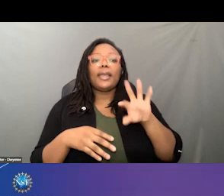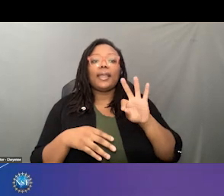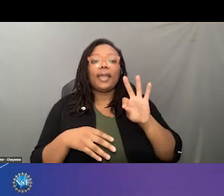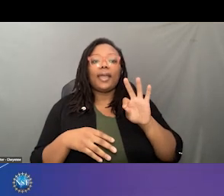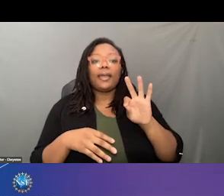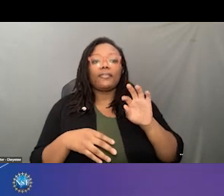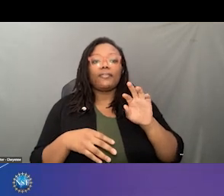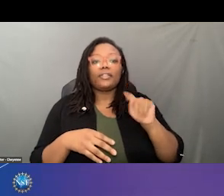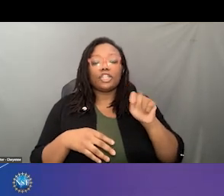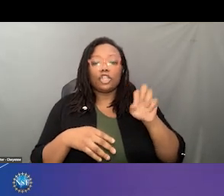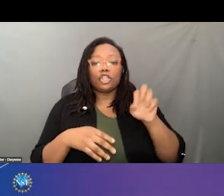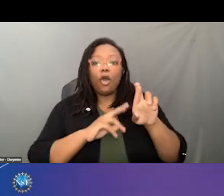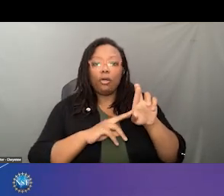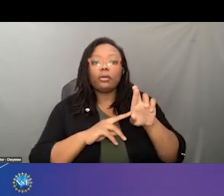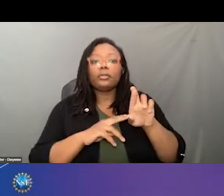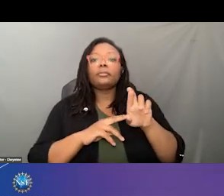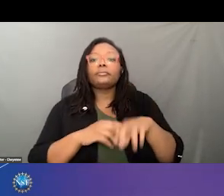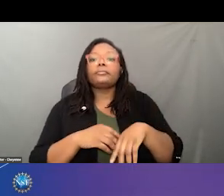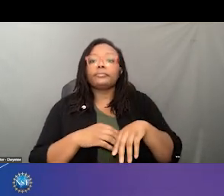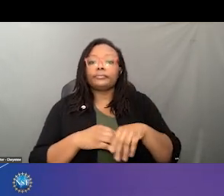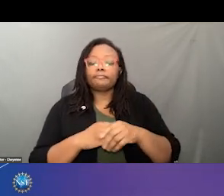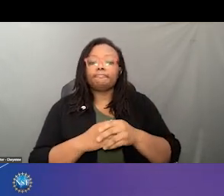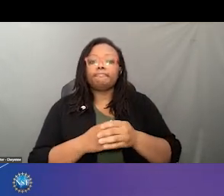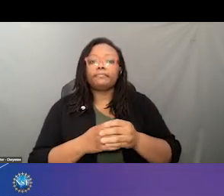that you follow the per diem rates and such.